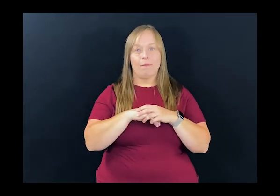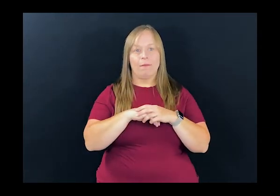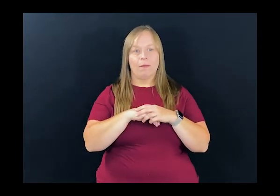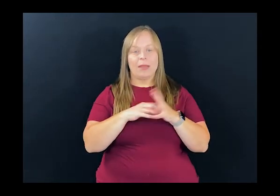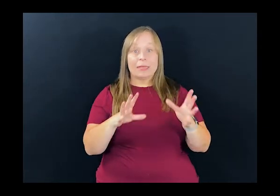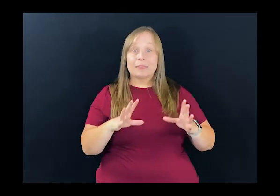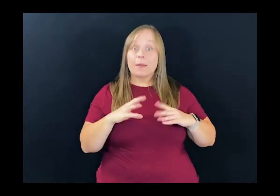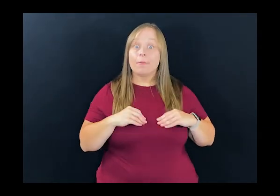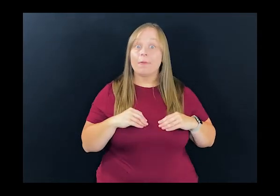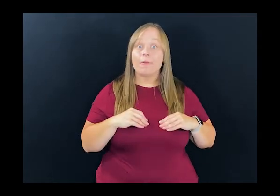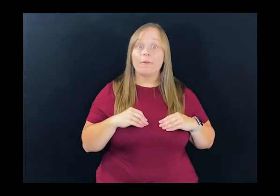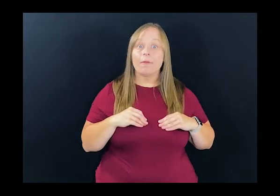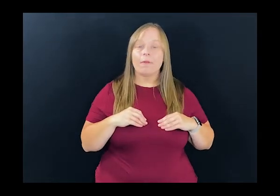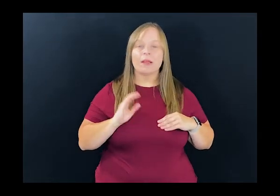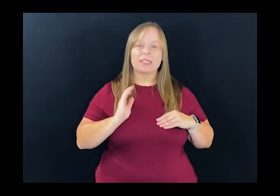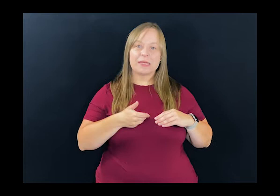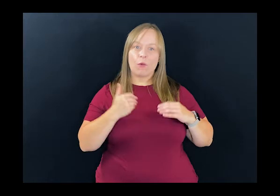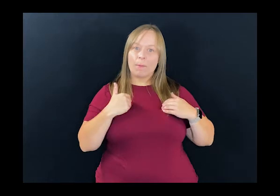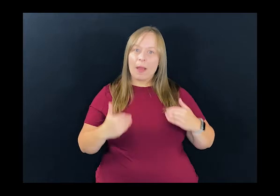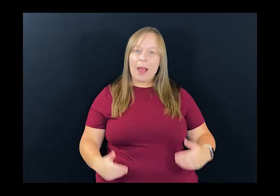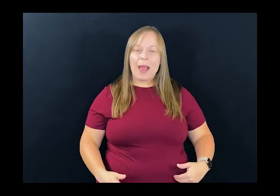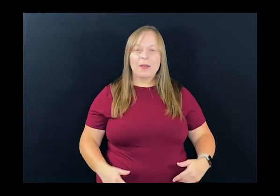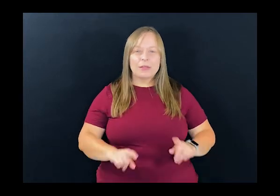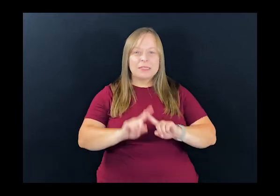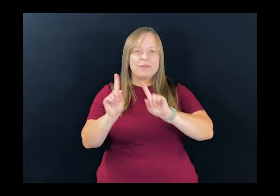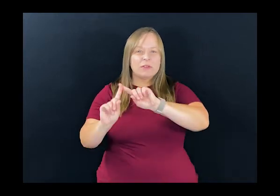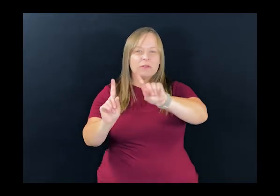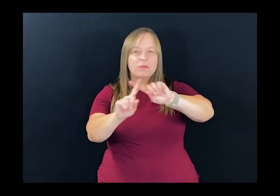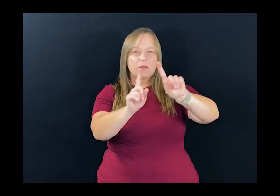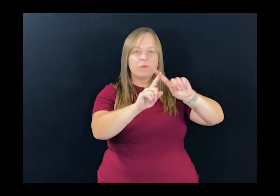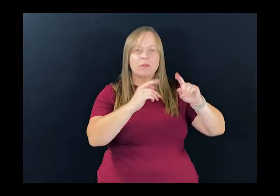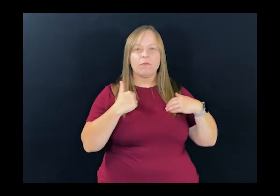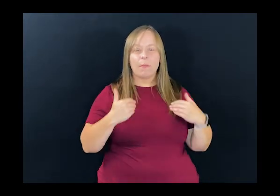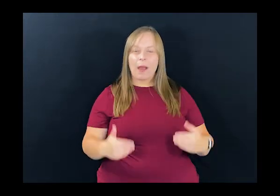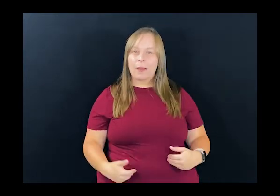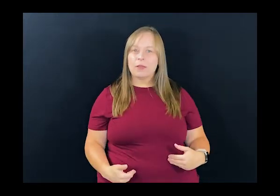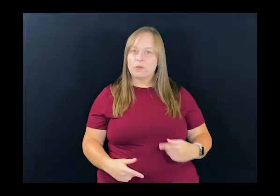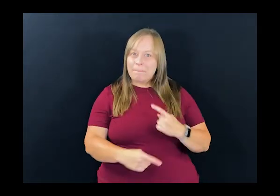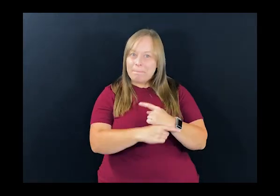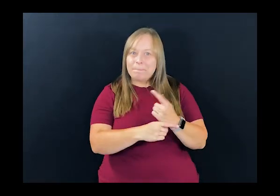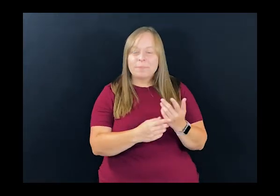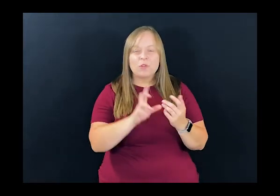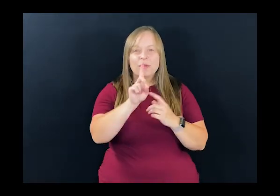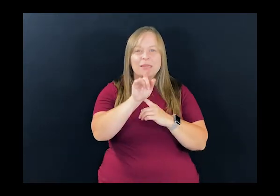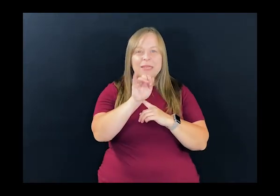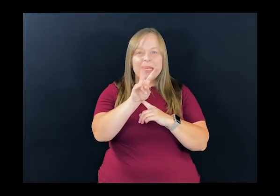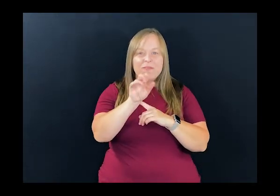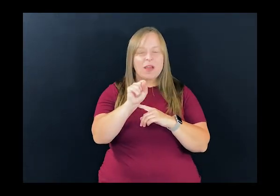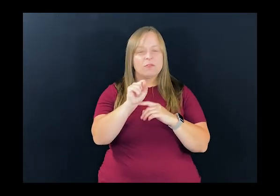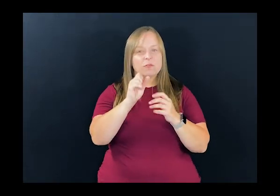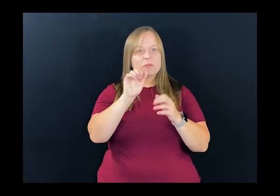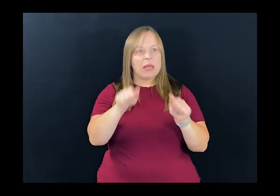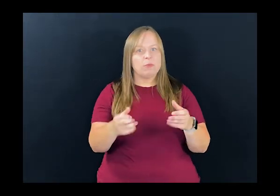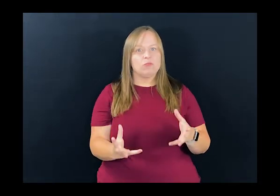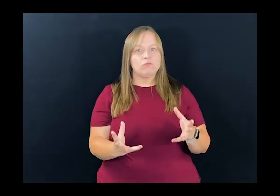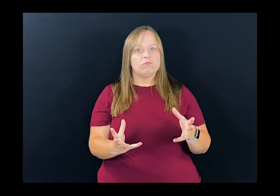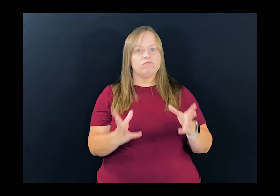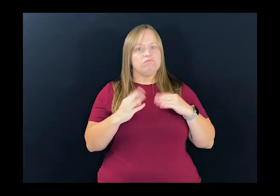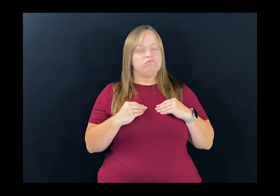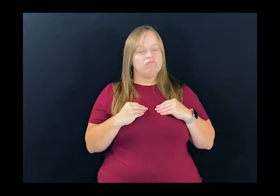being accepted because of our bodies, our different bodies. And so DIVAS was able to embrace that and capture that.